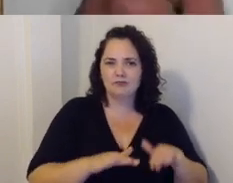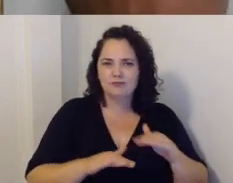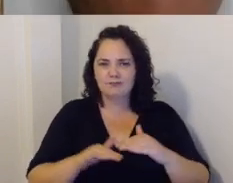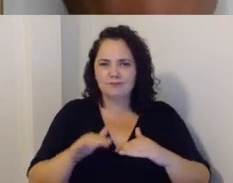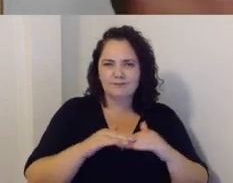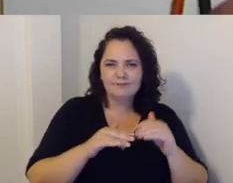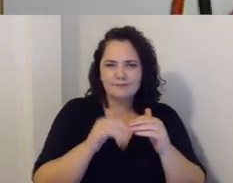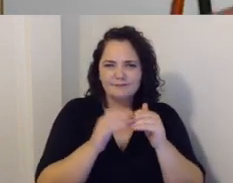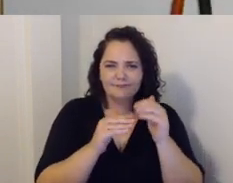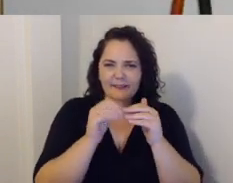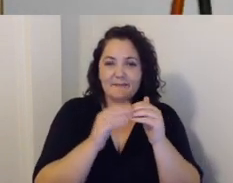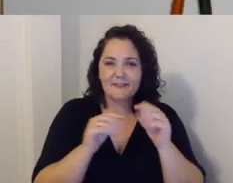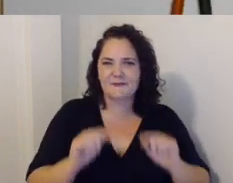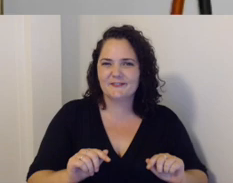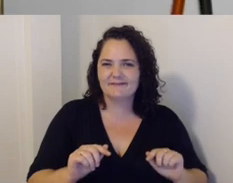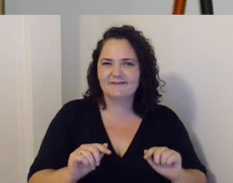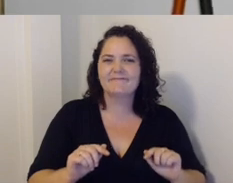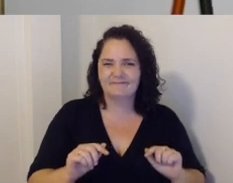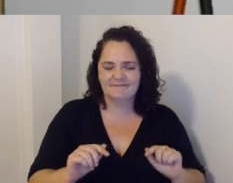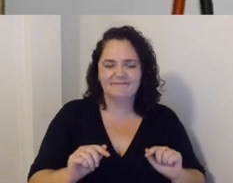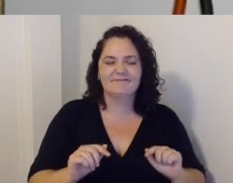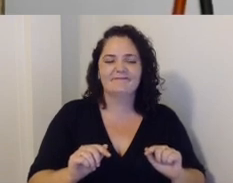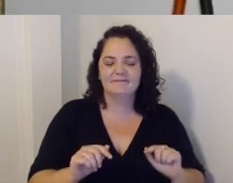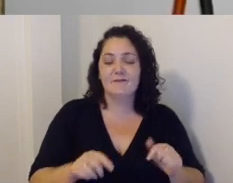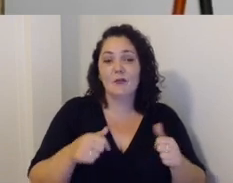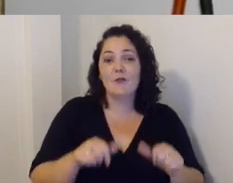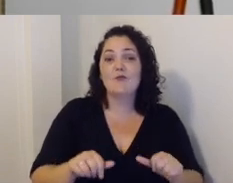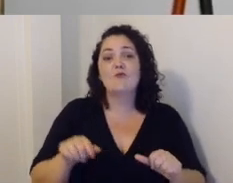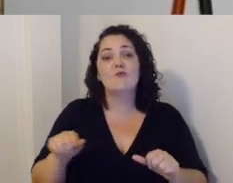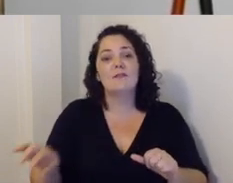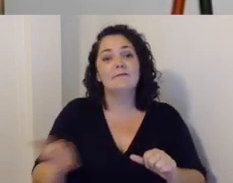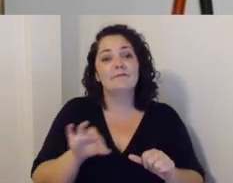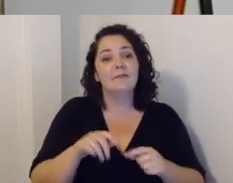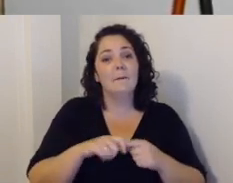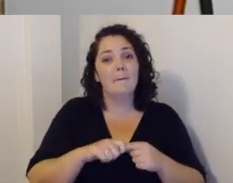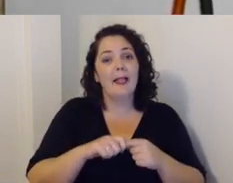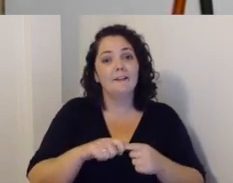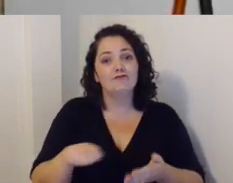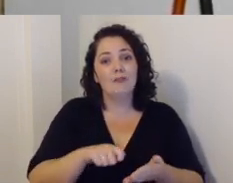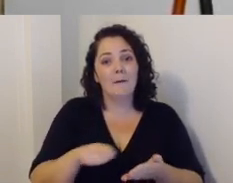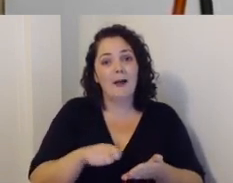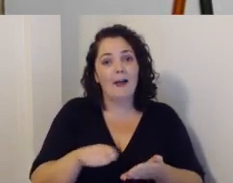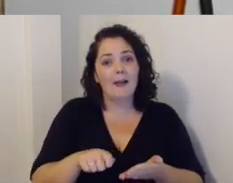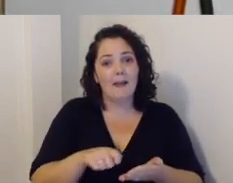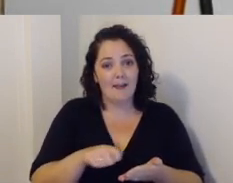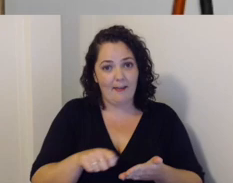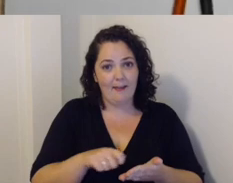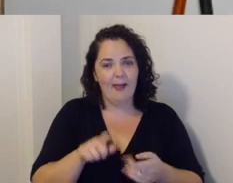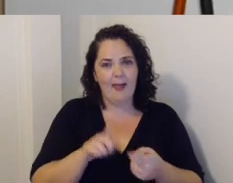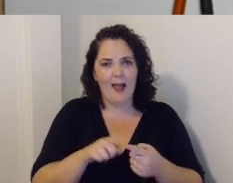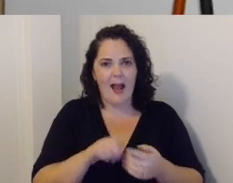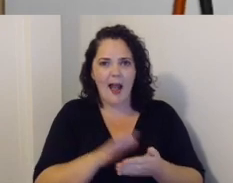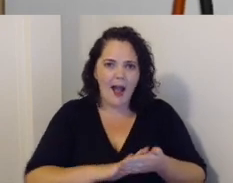you can also take your plastic erasers and cut right back through that chalk and what I want to